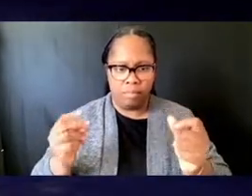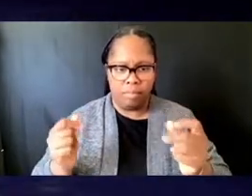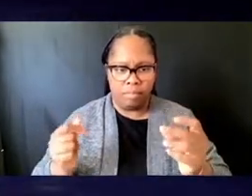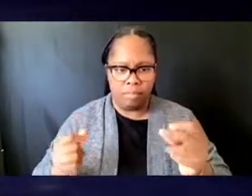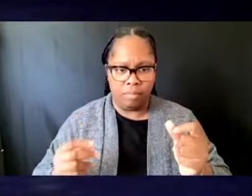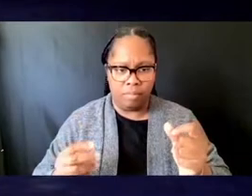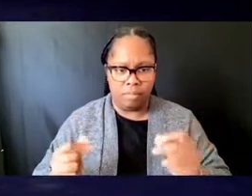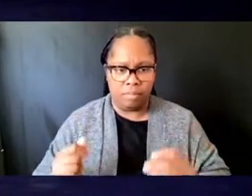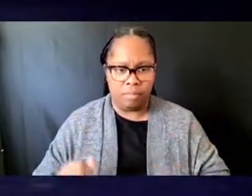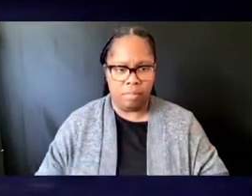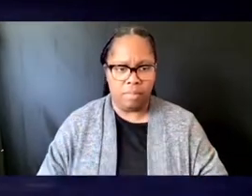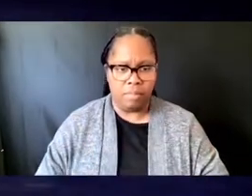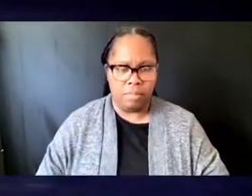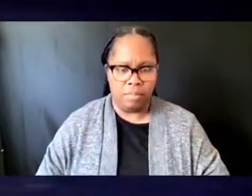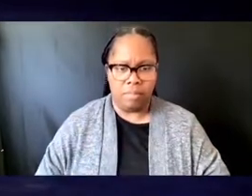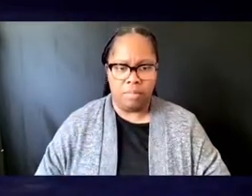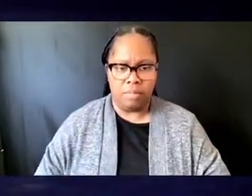(snapping)